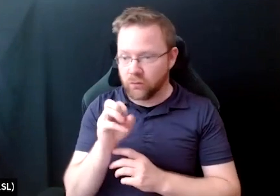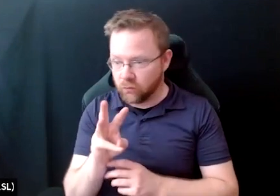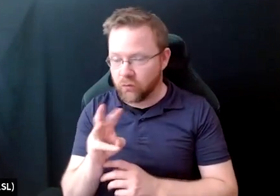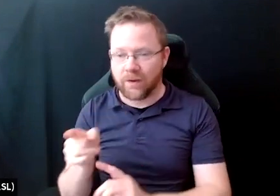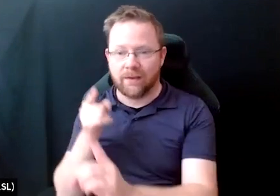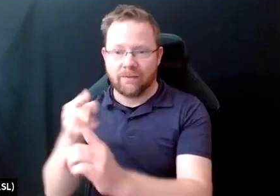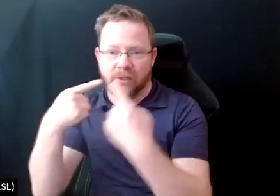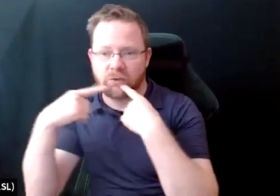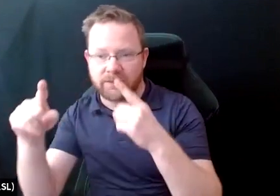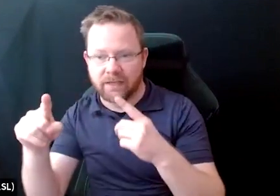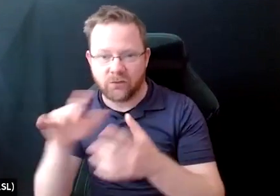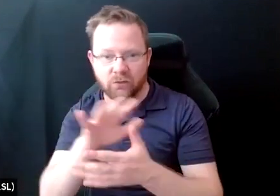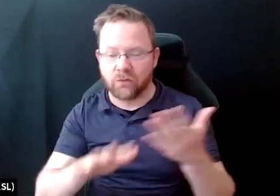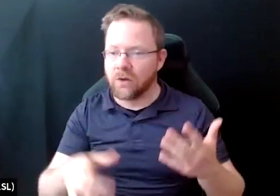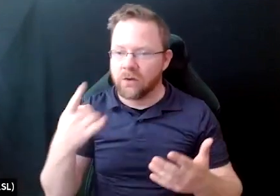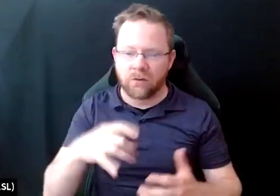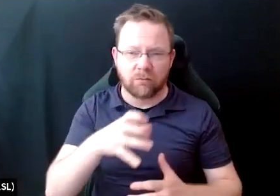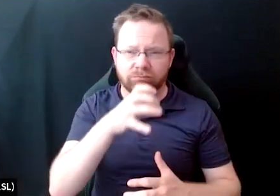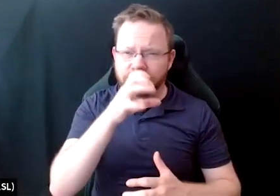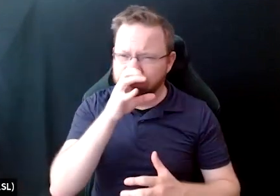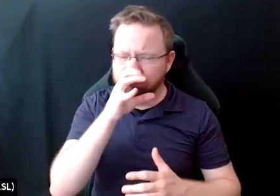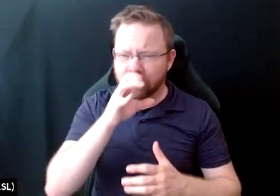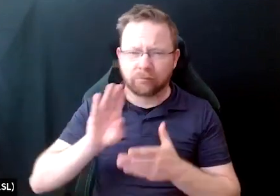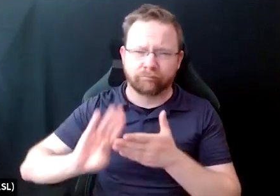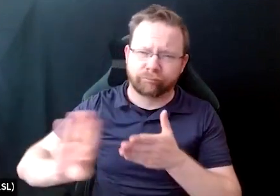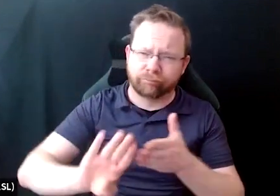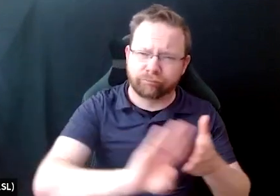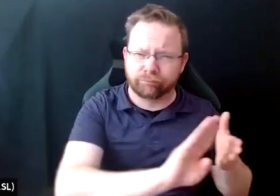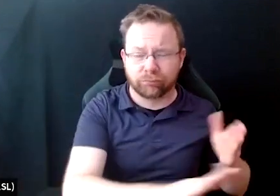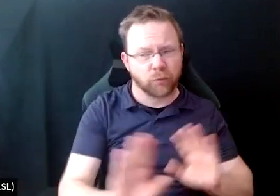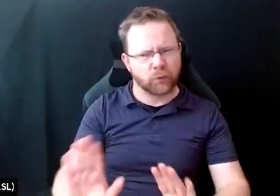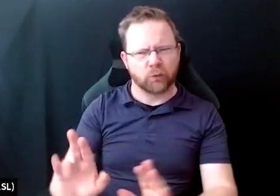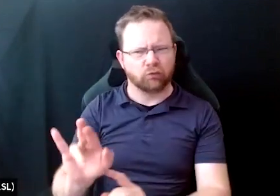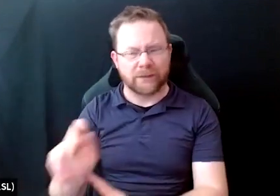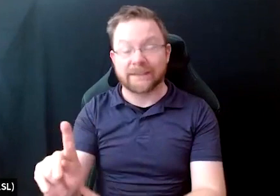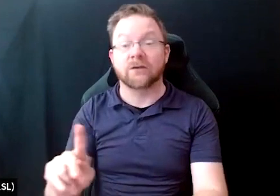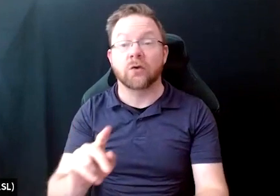They were ruthless in discarding candidates. They started with 22,000 and finished with 5,